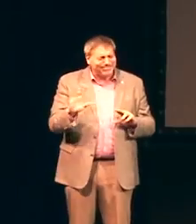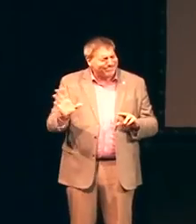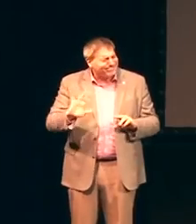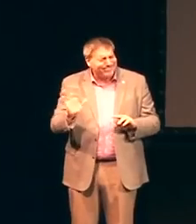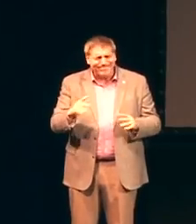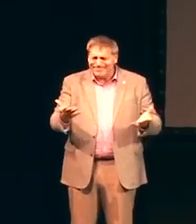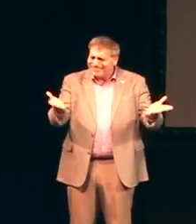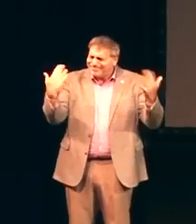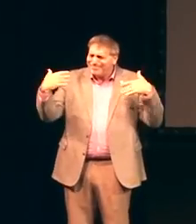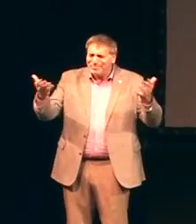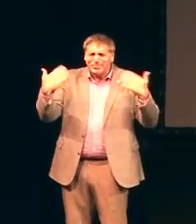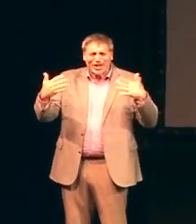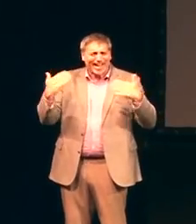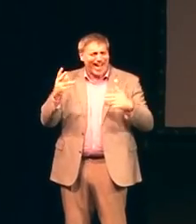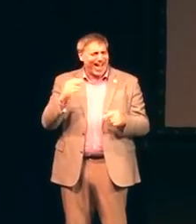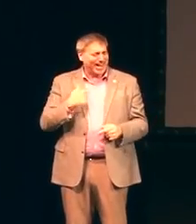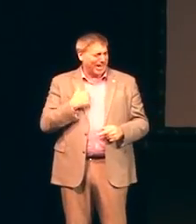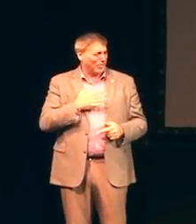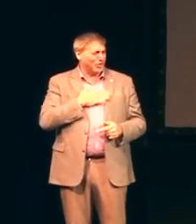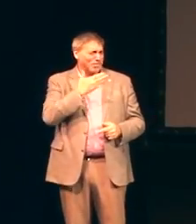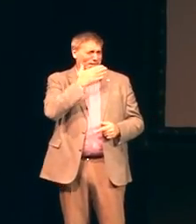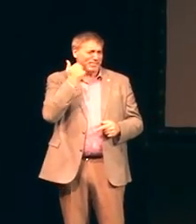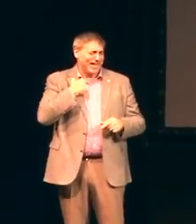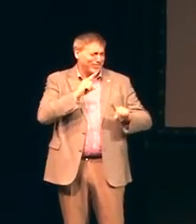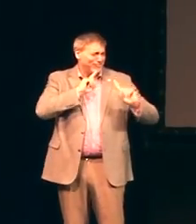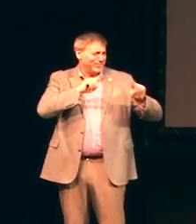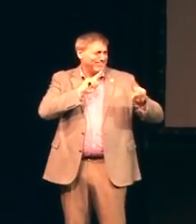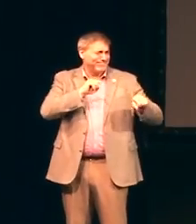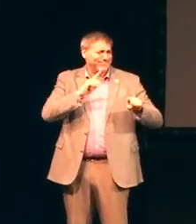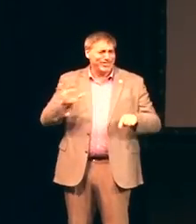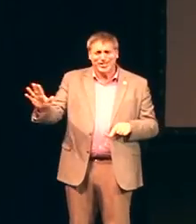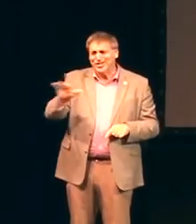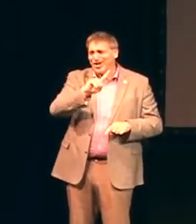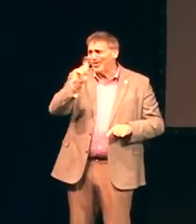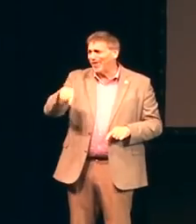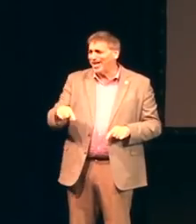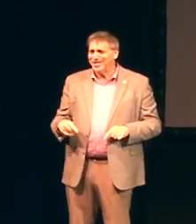feel like it's a stupid question. Just bring those questions out, I'll do my best to answer them for